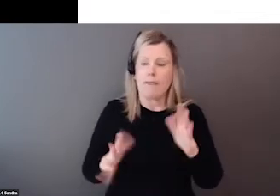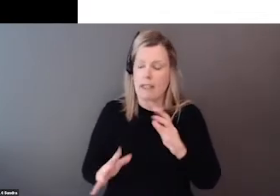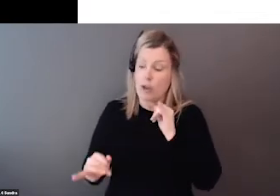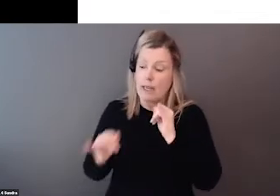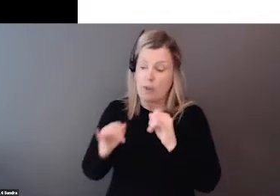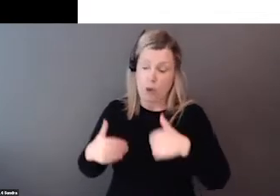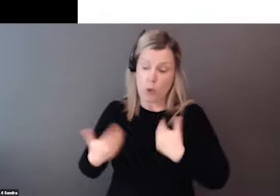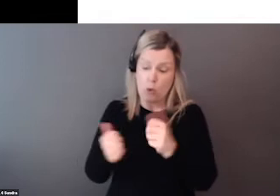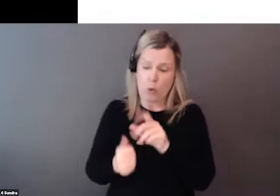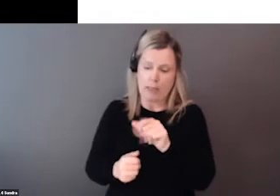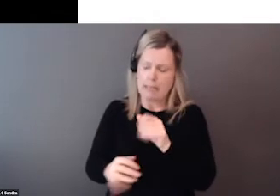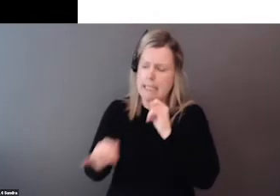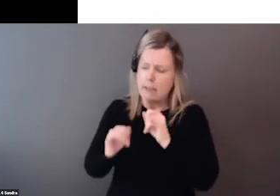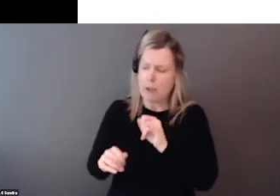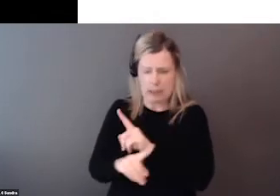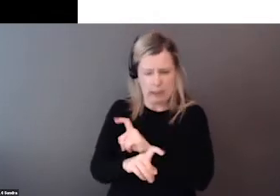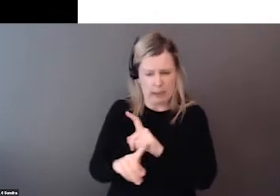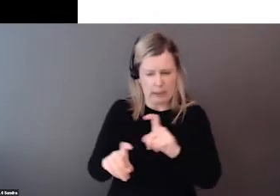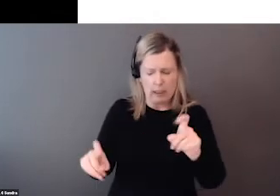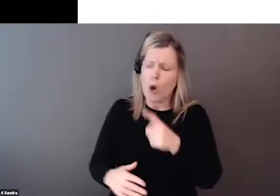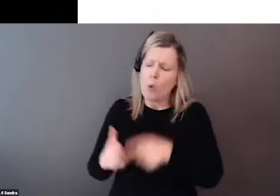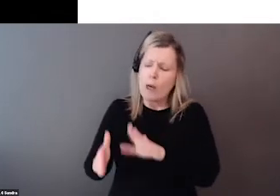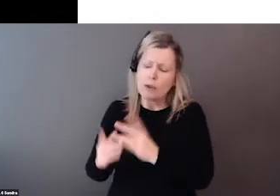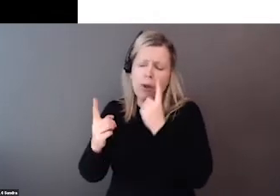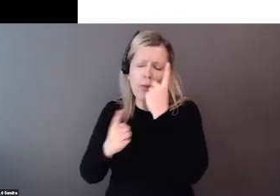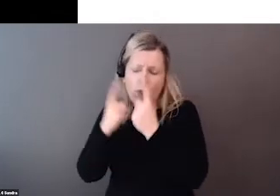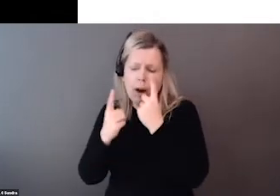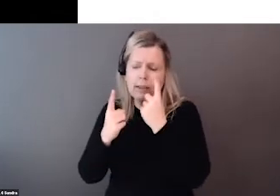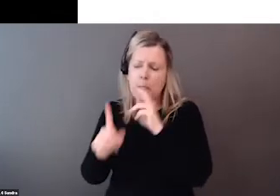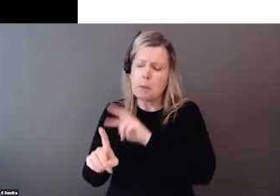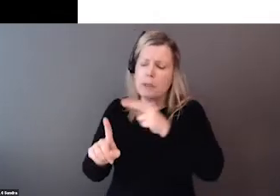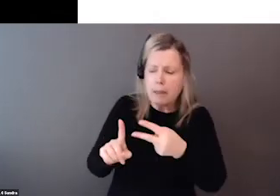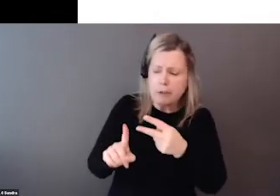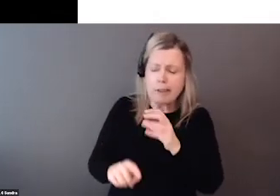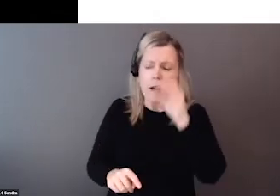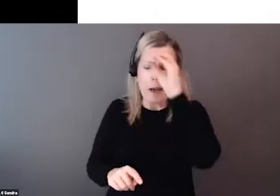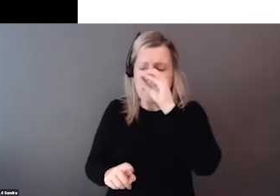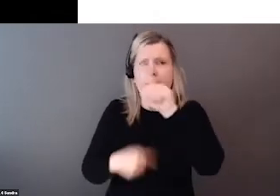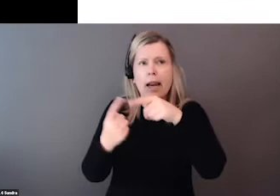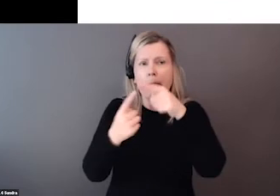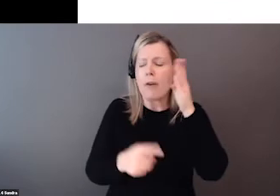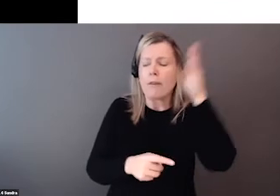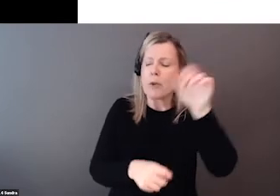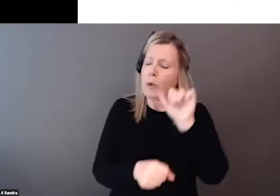about their thoughts and perceptions on the future of work. And again, these are preliminary findings, and we're in the process of publishing them.